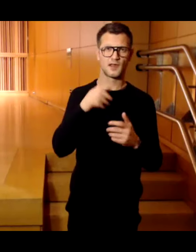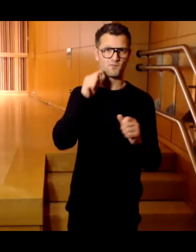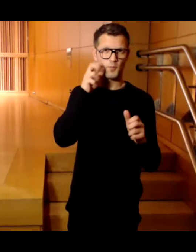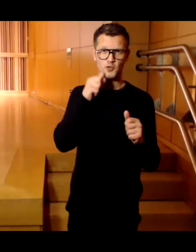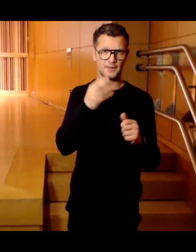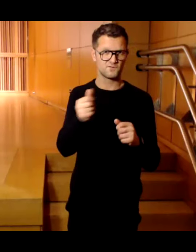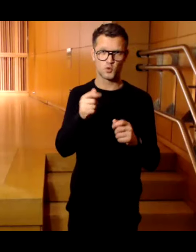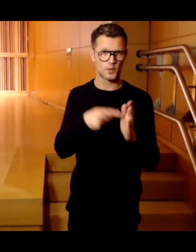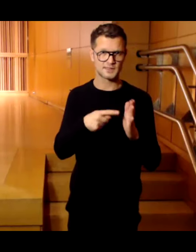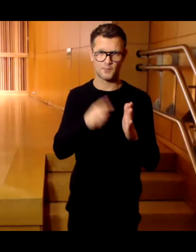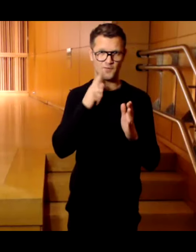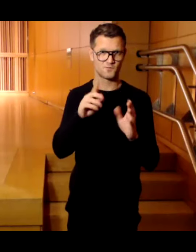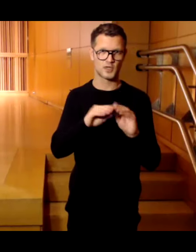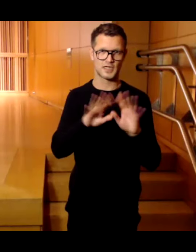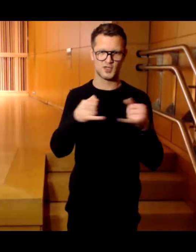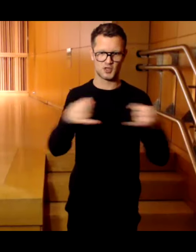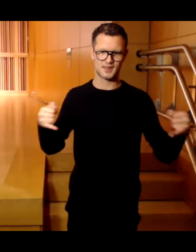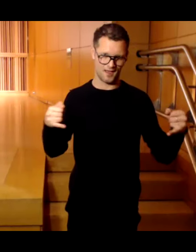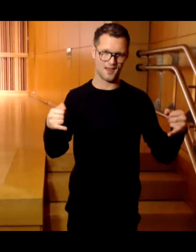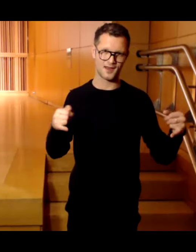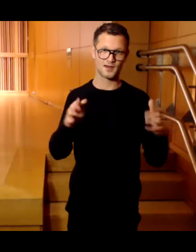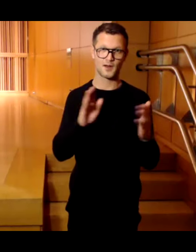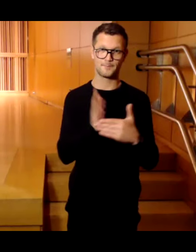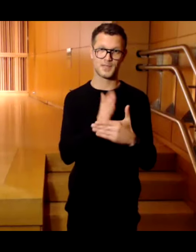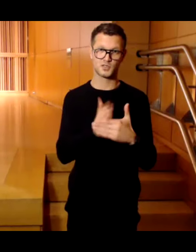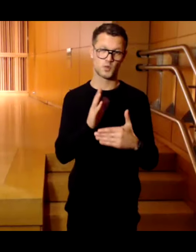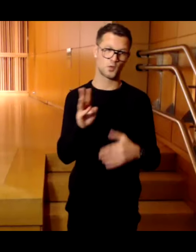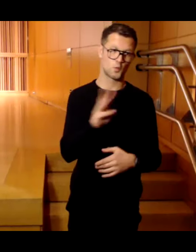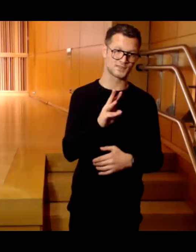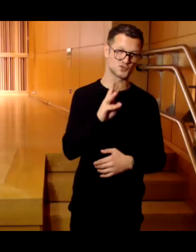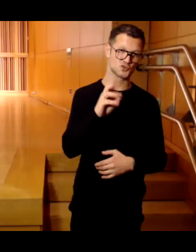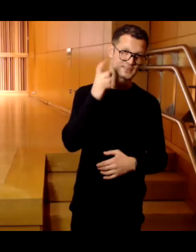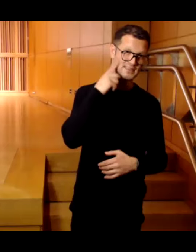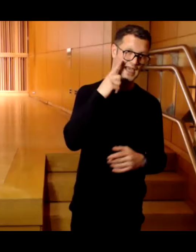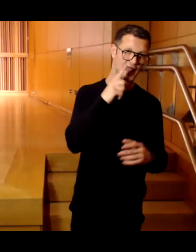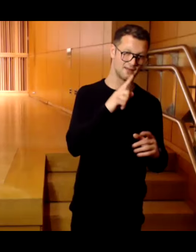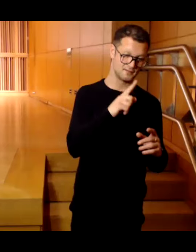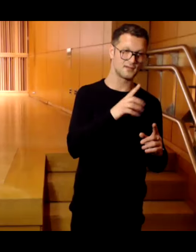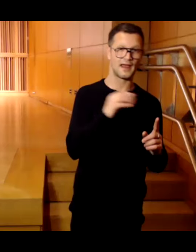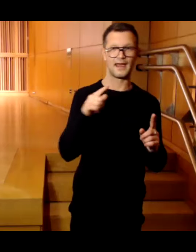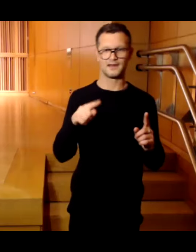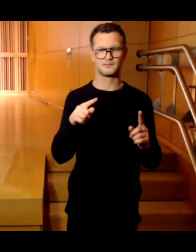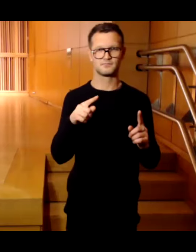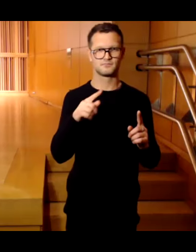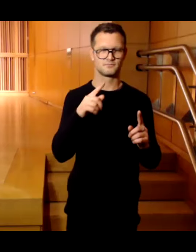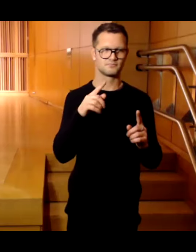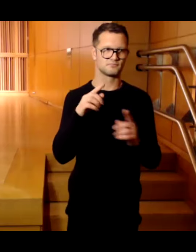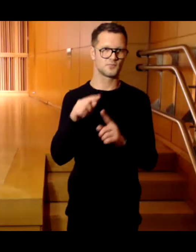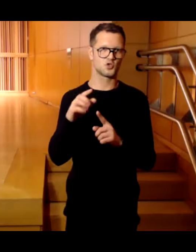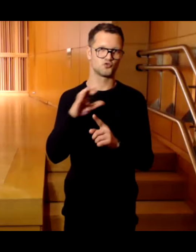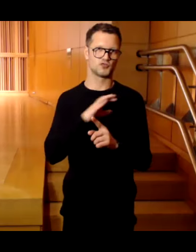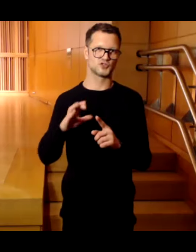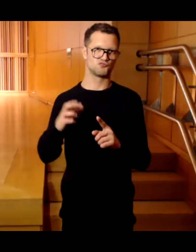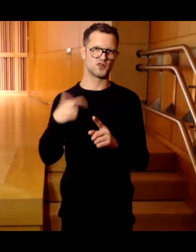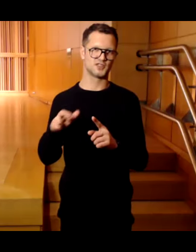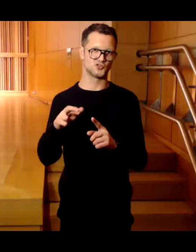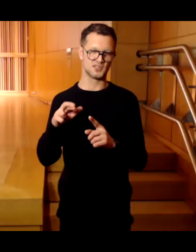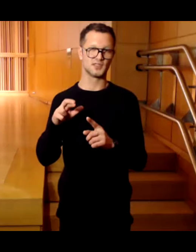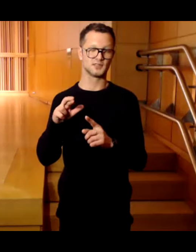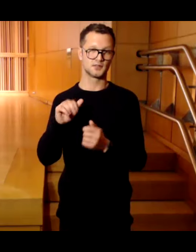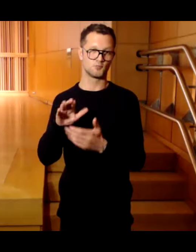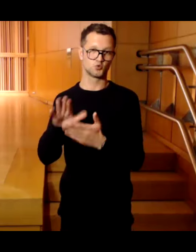a clear dividing line between Western statecraft. and Christian ideology. In the United States, Christian religious references and practices are especially prominent.